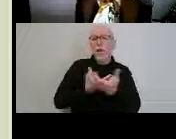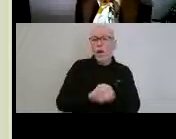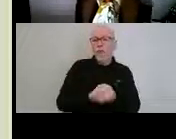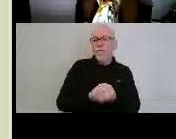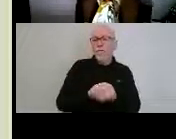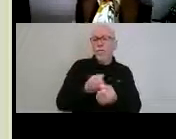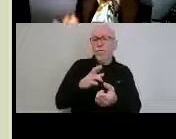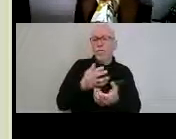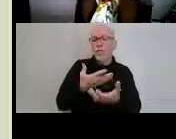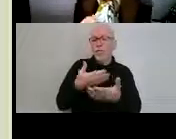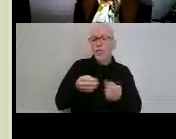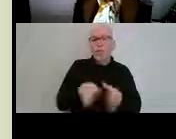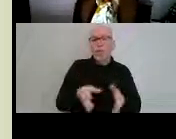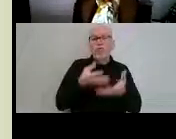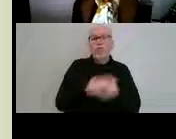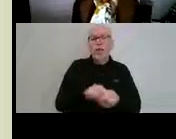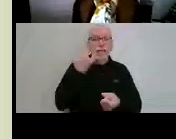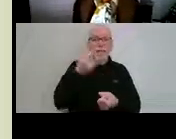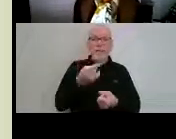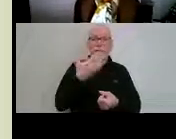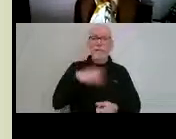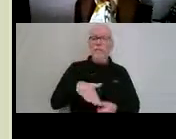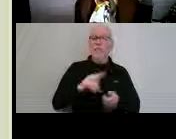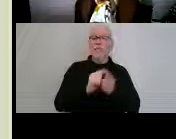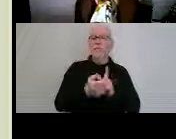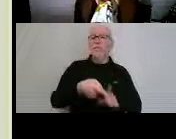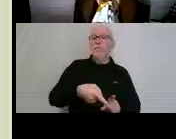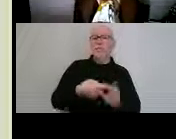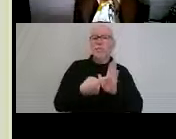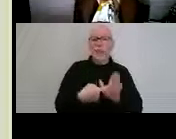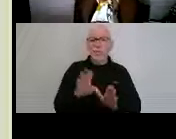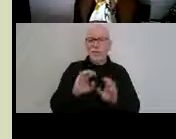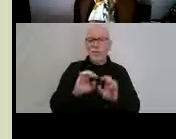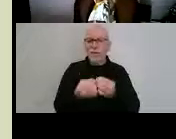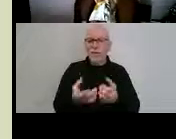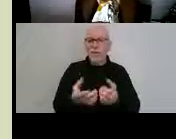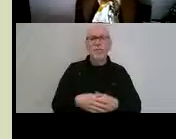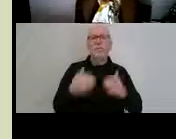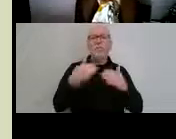if there is a poor translation representing you or your organization. Appearance of favoritism